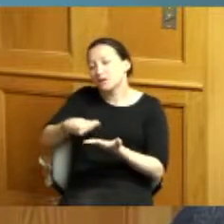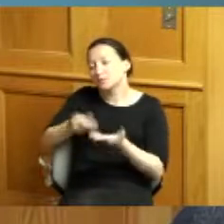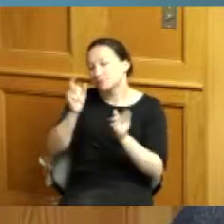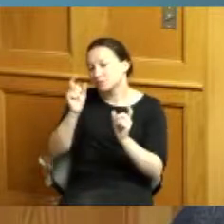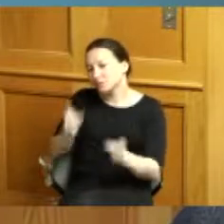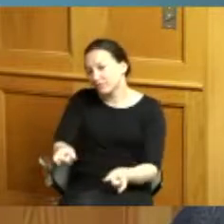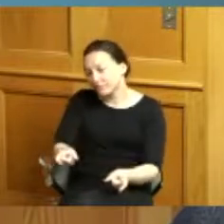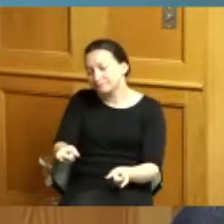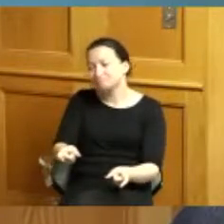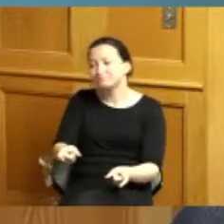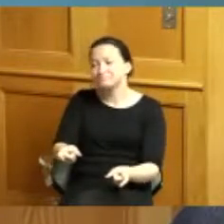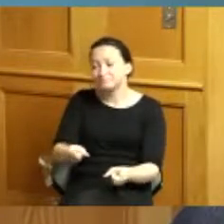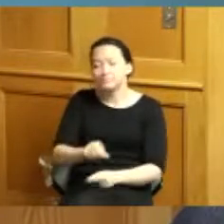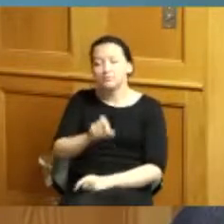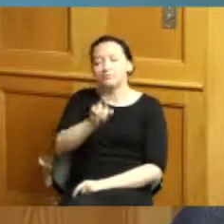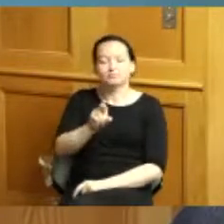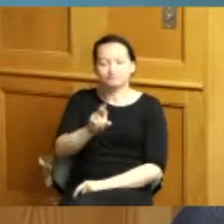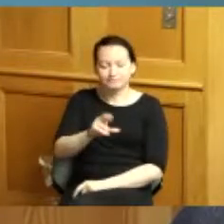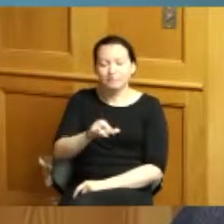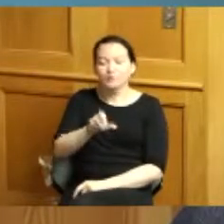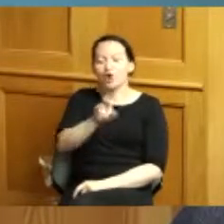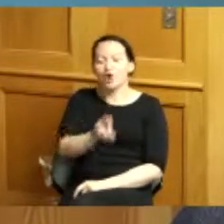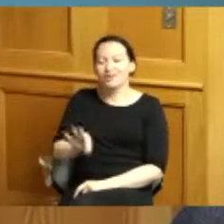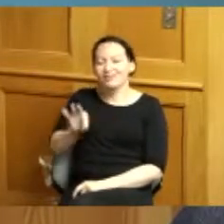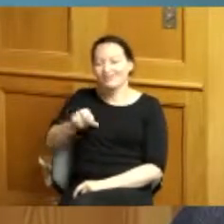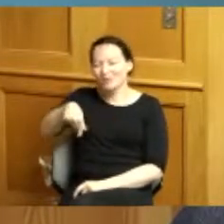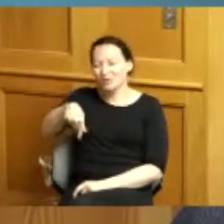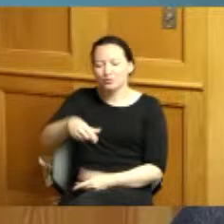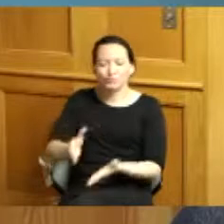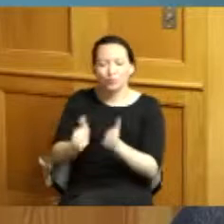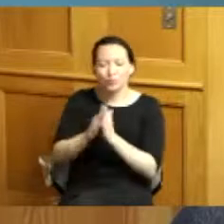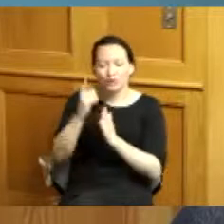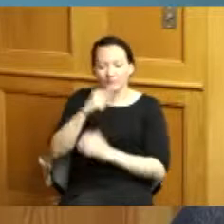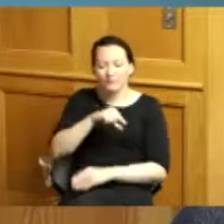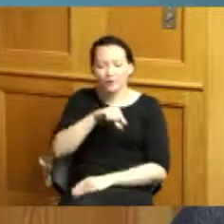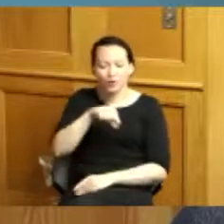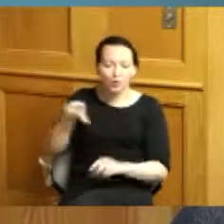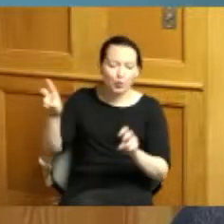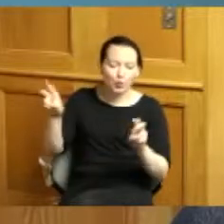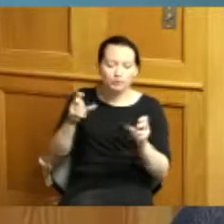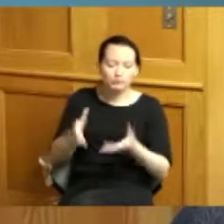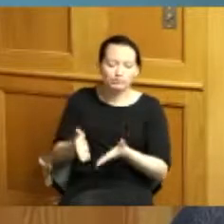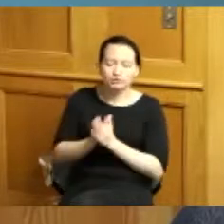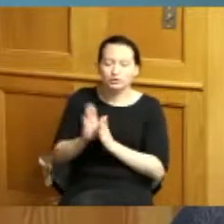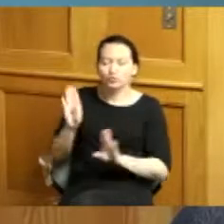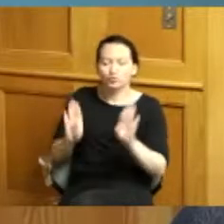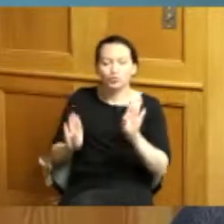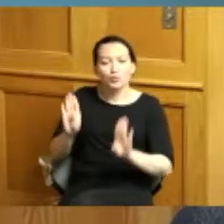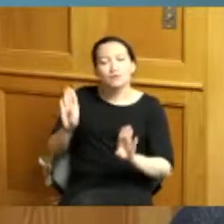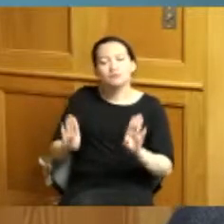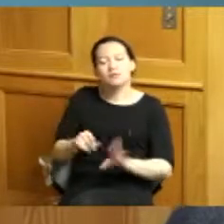or of an R of Q and execution of an agreement between Cushman and Wakefield U.S Inc and the